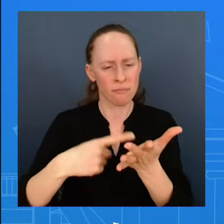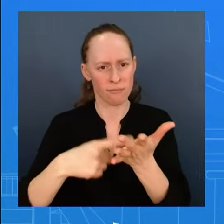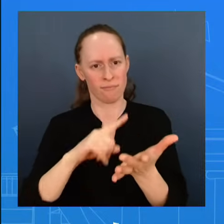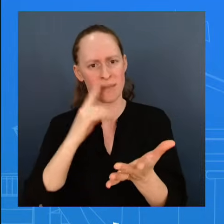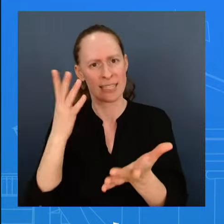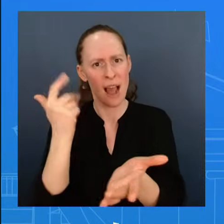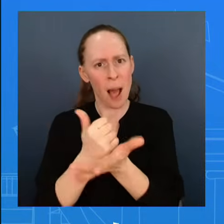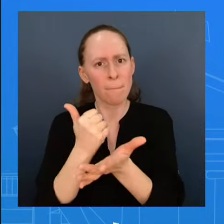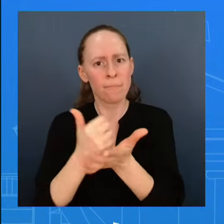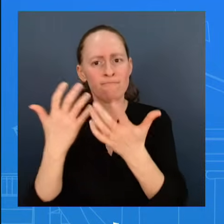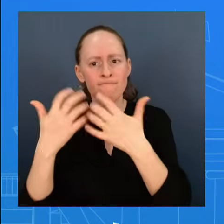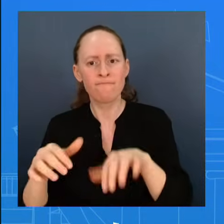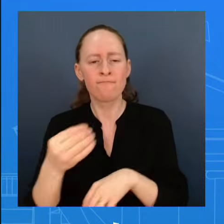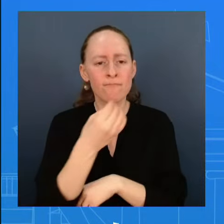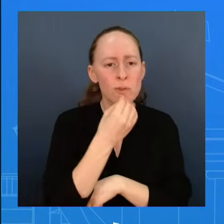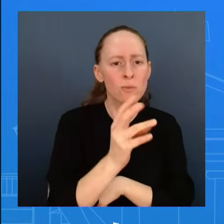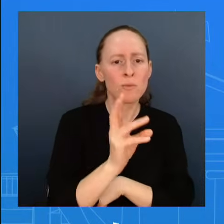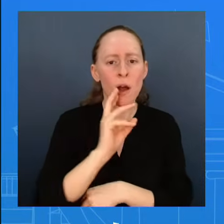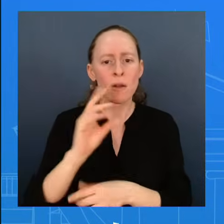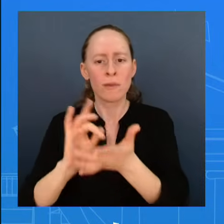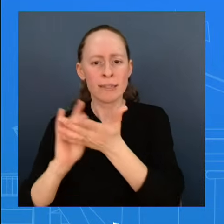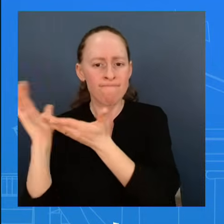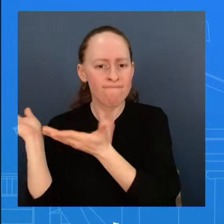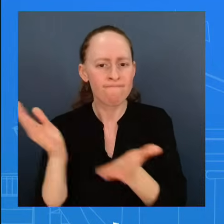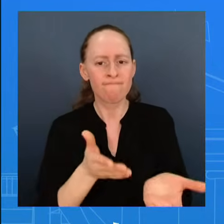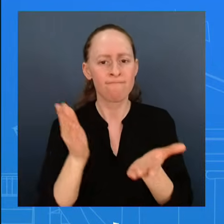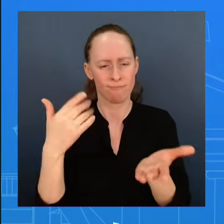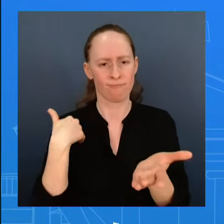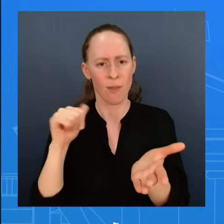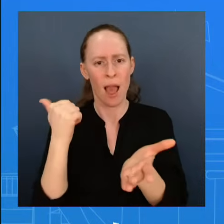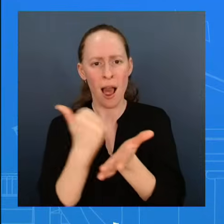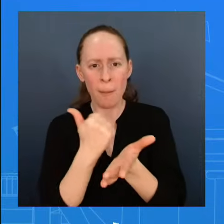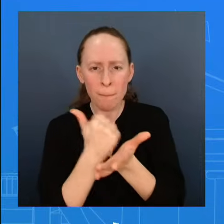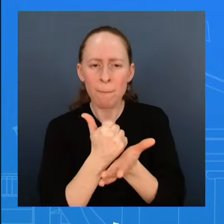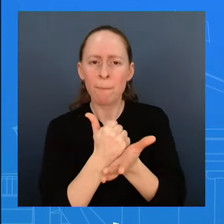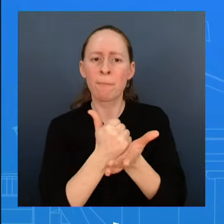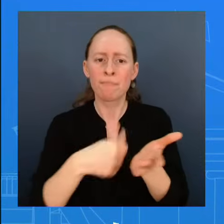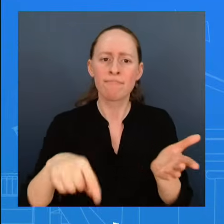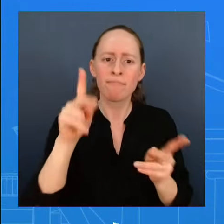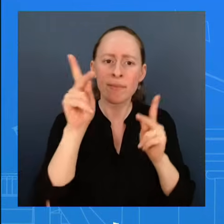We're trying to get this hostage deal done so that we can get hostages home and create an environment